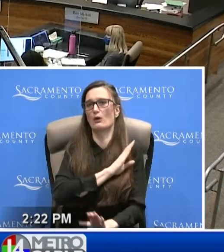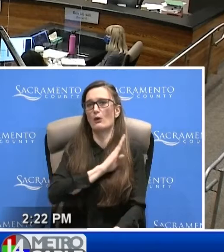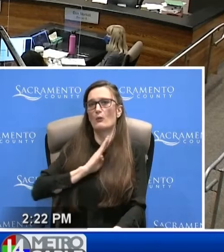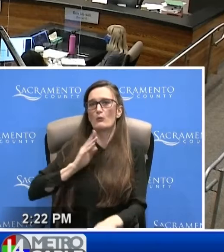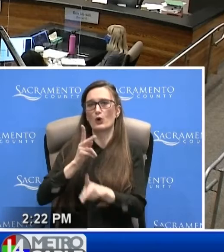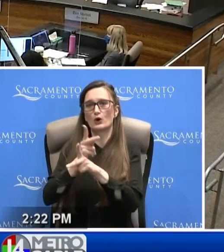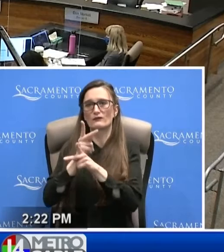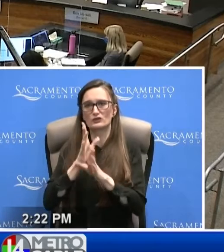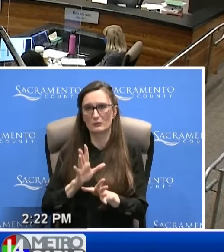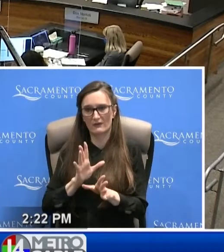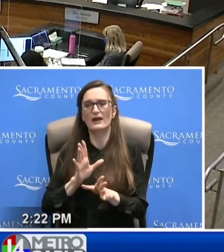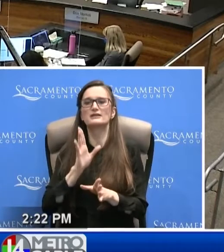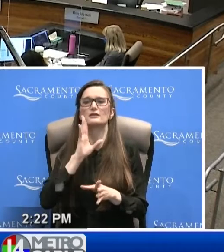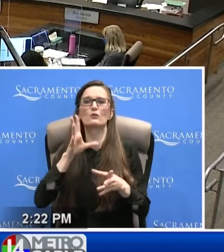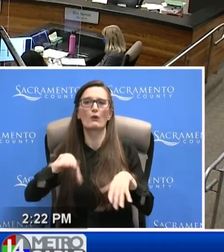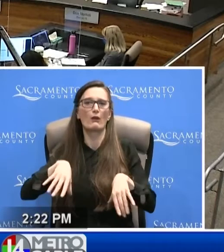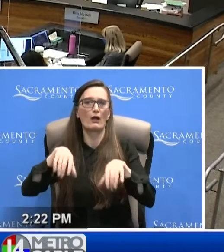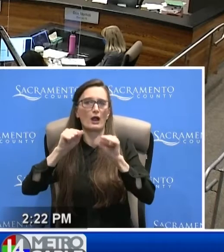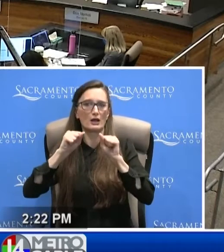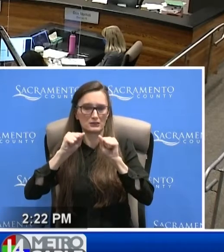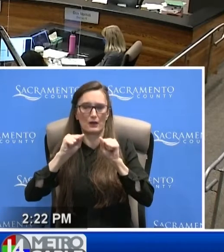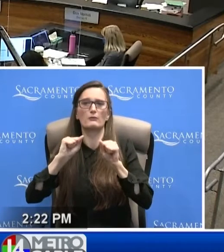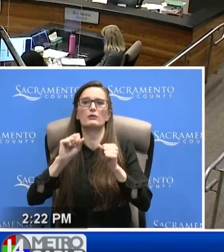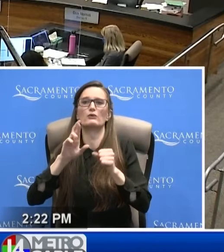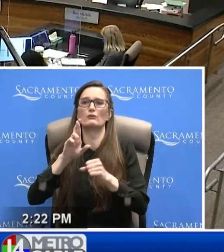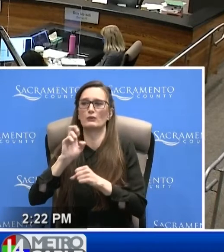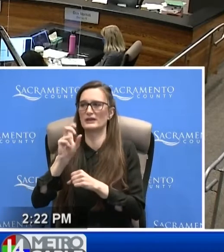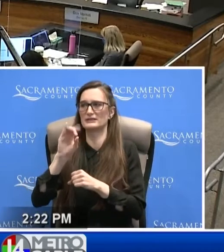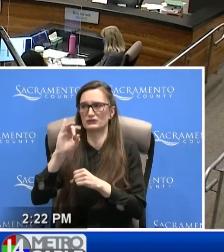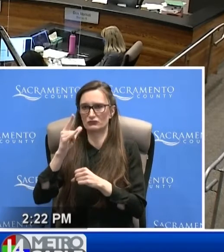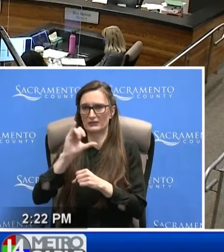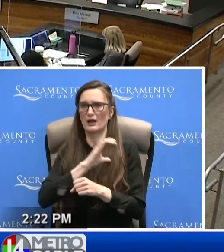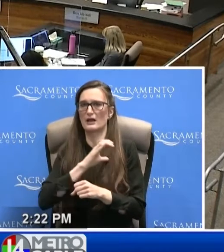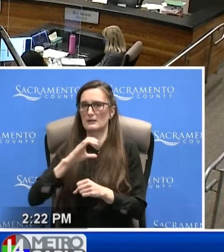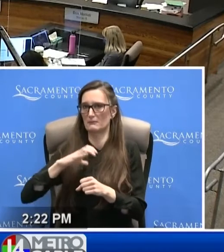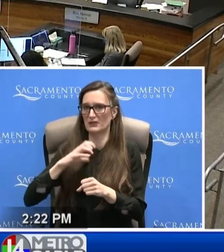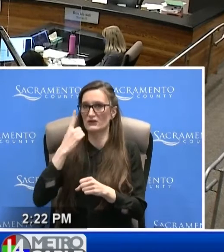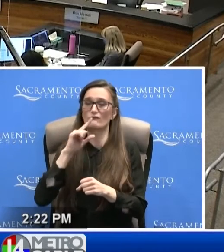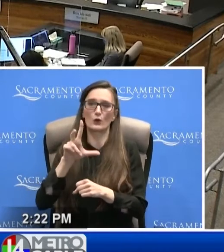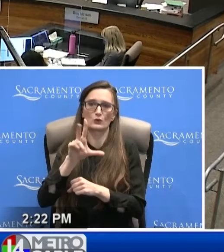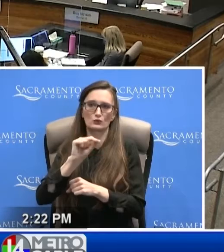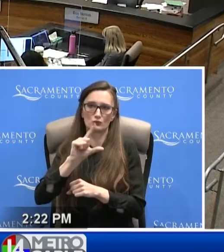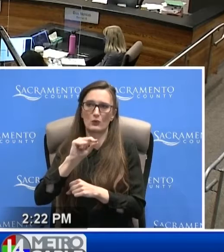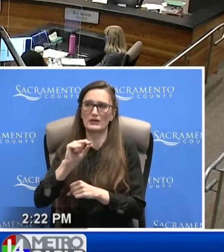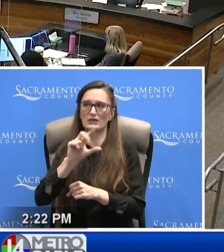redistricting commission for the 28th 2030 and beyond. Thank you so much for your time.